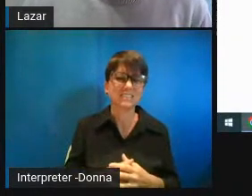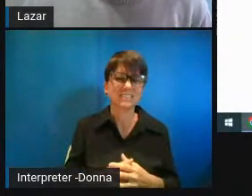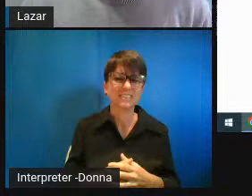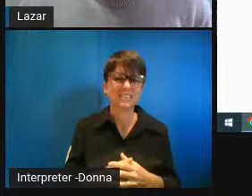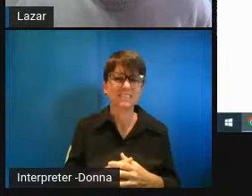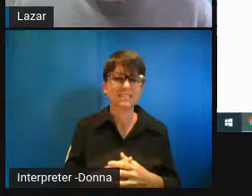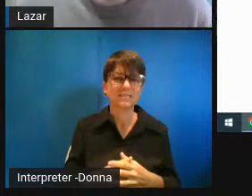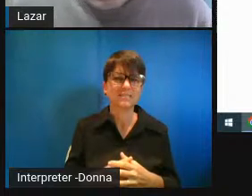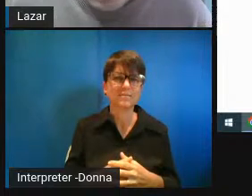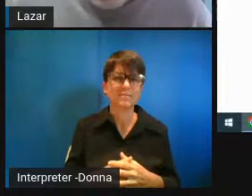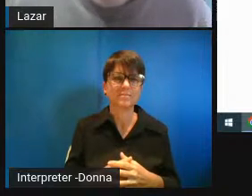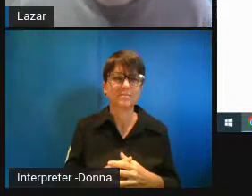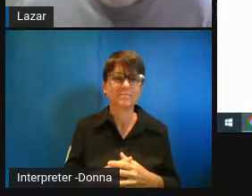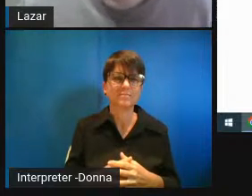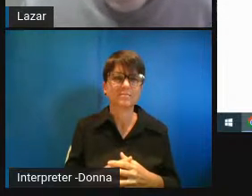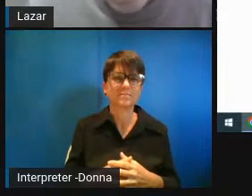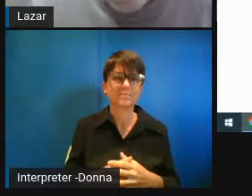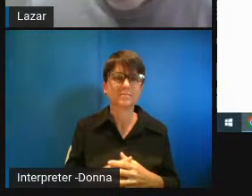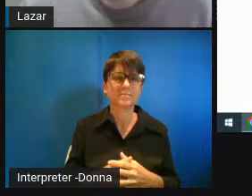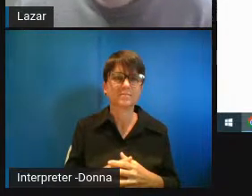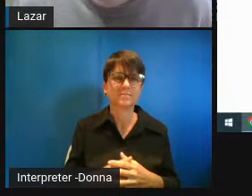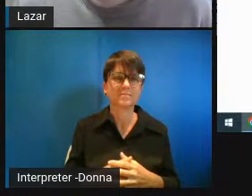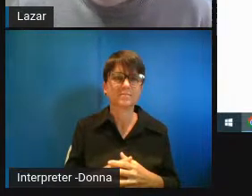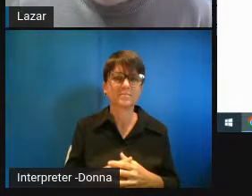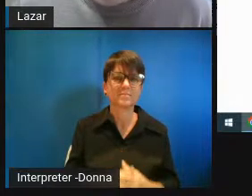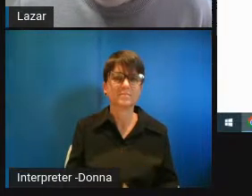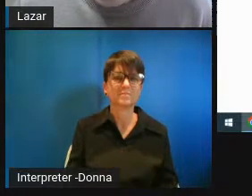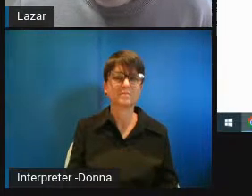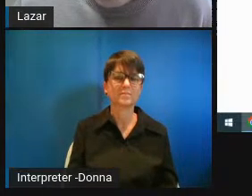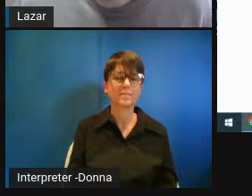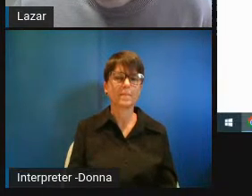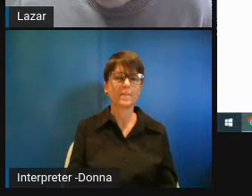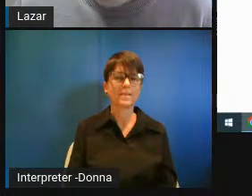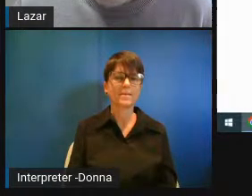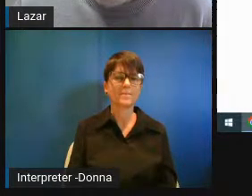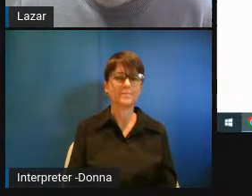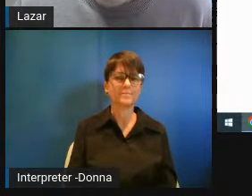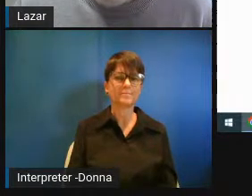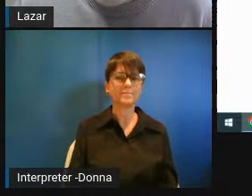Anne Bolelett: [*Poor audio*]. Picca Neri: It is still really crackling Anne.